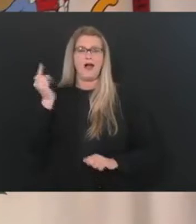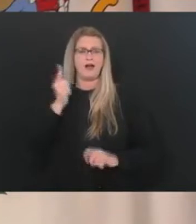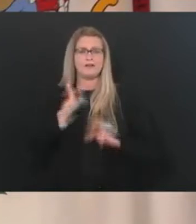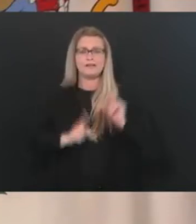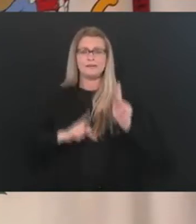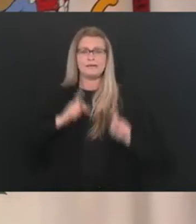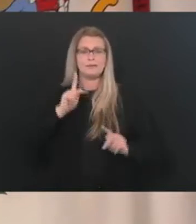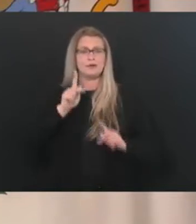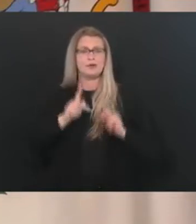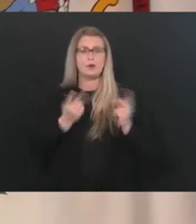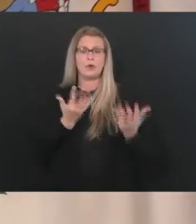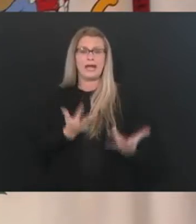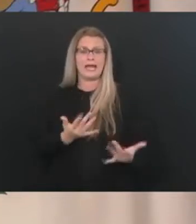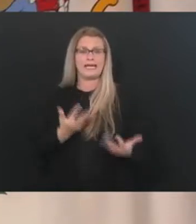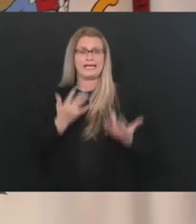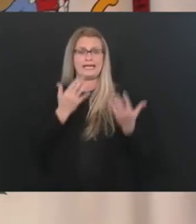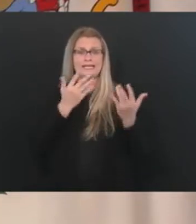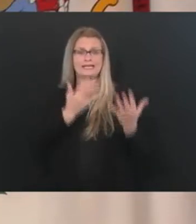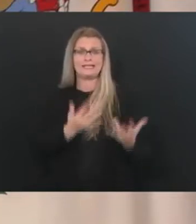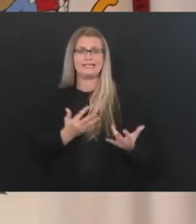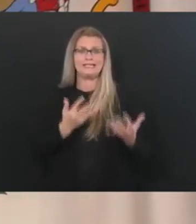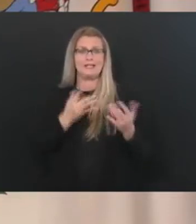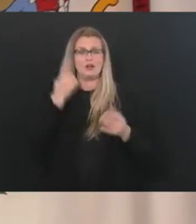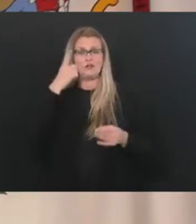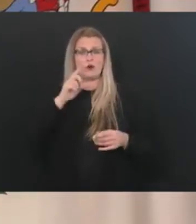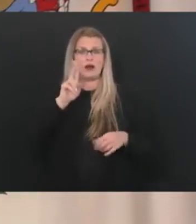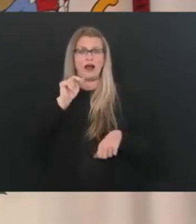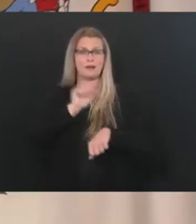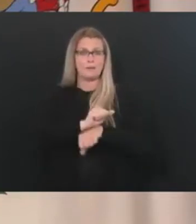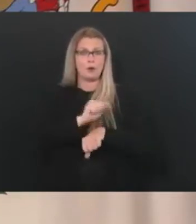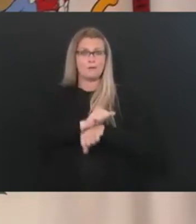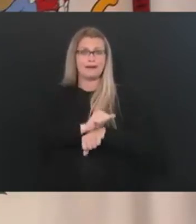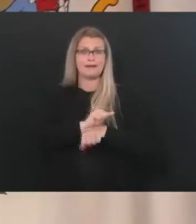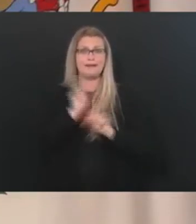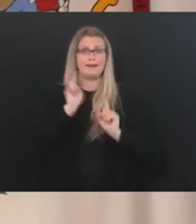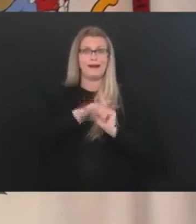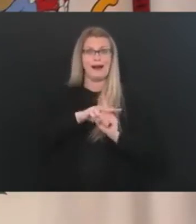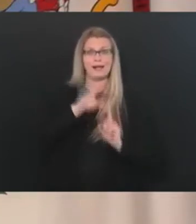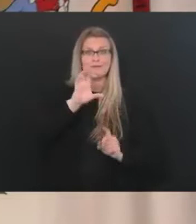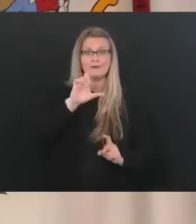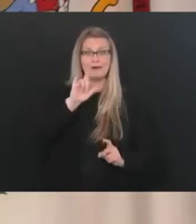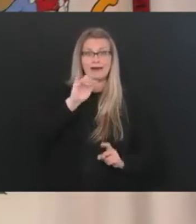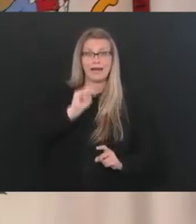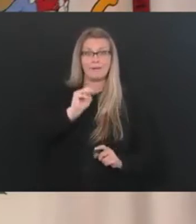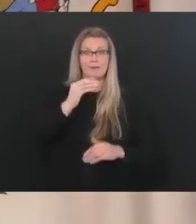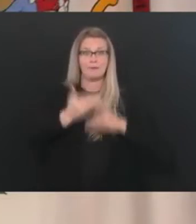WEST VIRGINIA. AND ALL THE PEOPLE THAT WERE OUT THERE STILL AWAITING THEIR